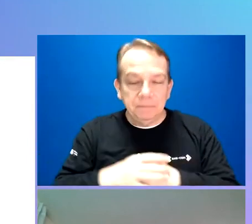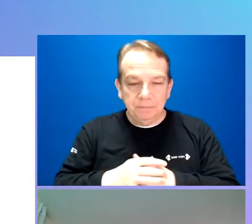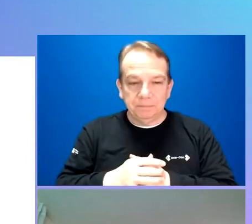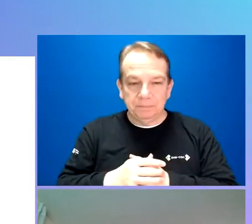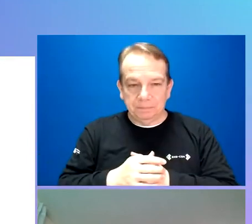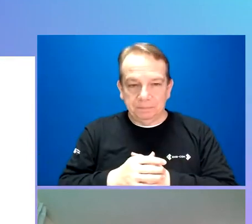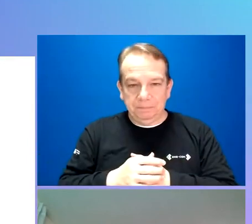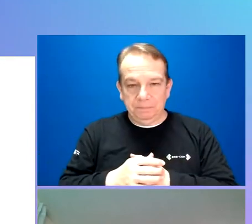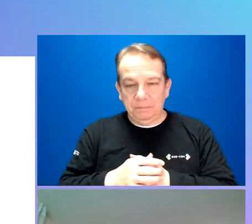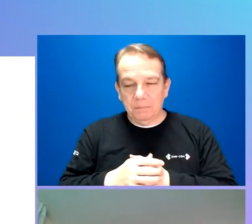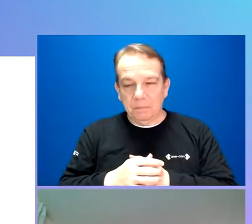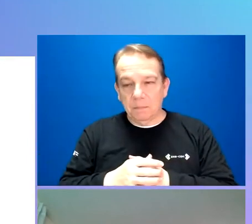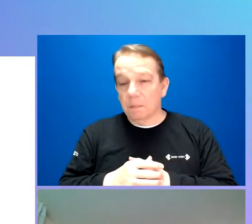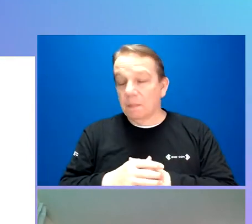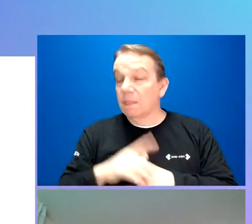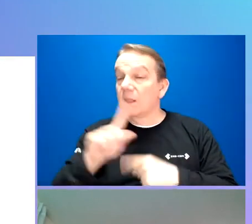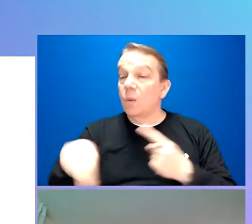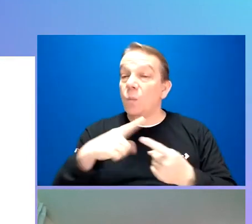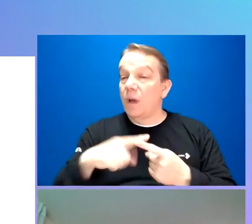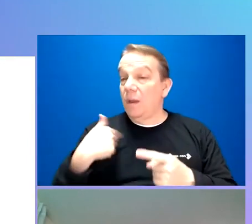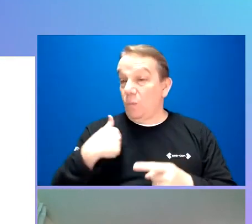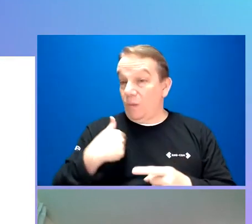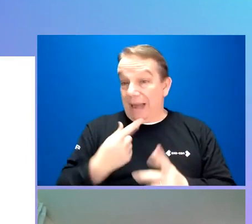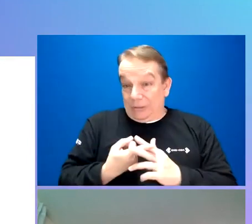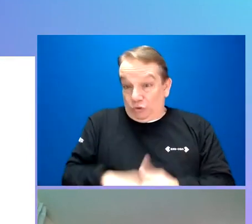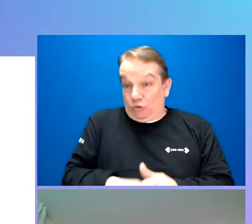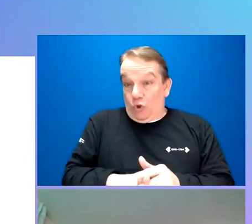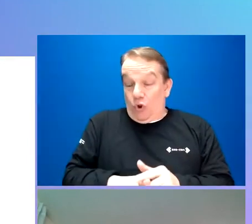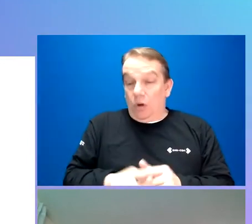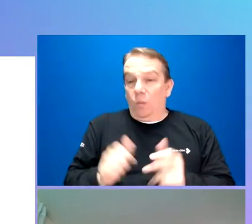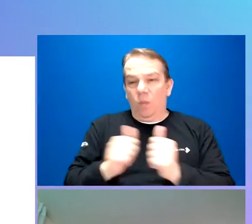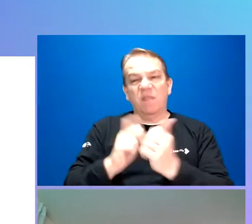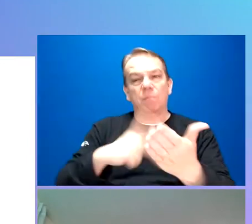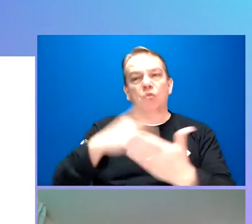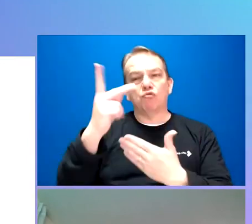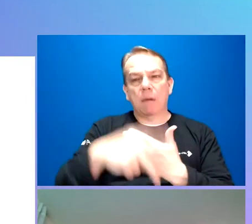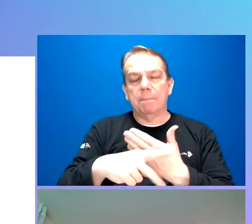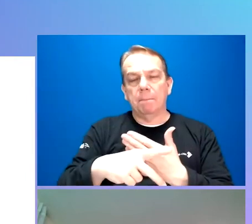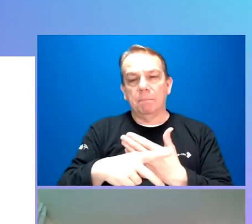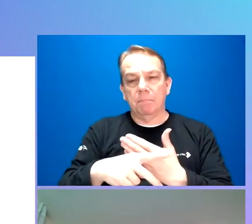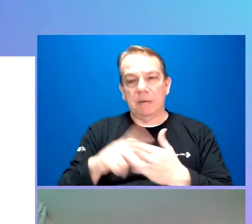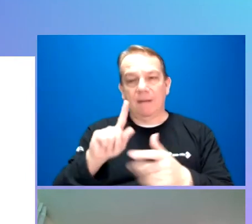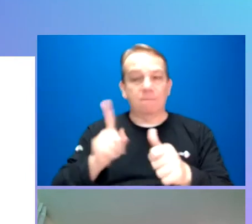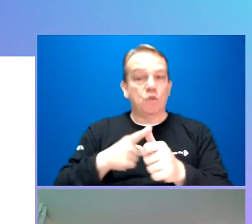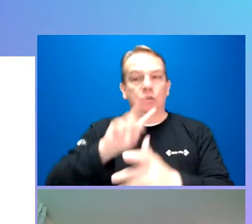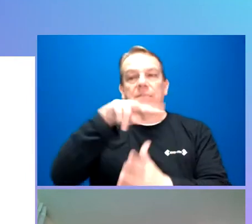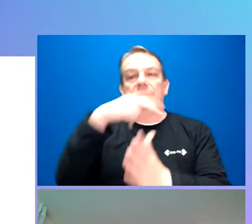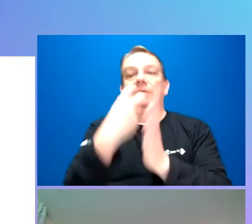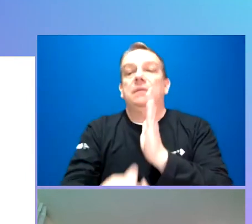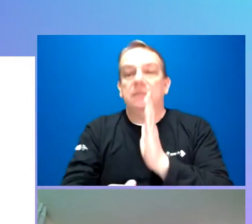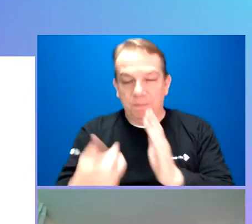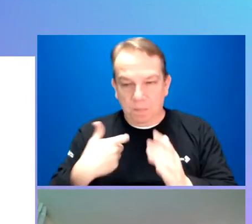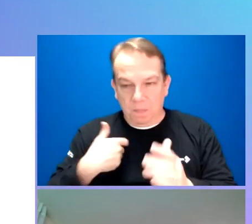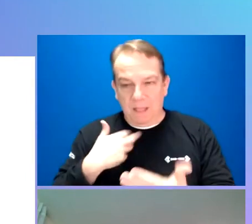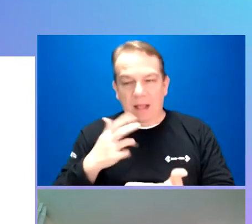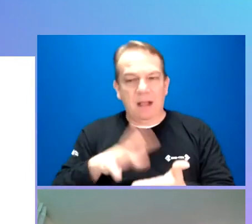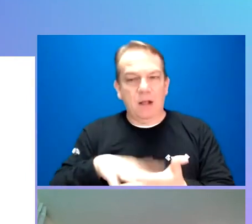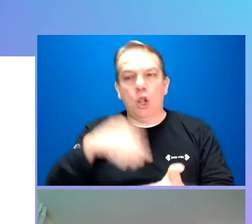started, uh, at least when I started with the program, um, I, uh, what I quickly learned was